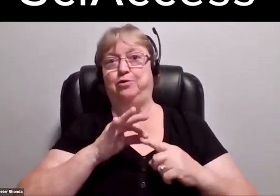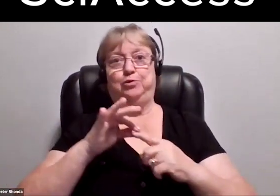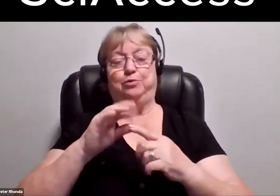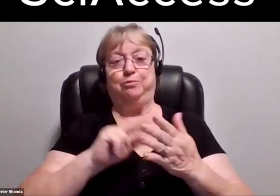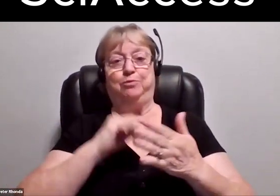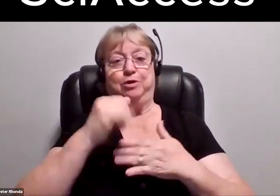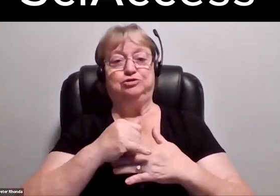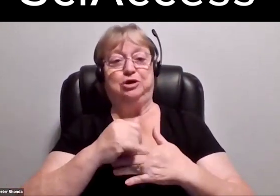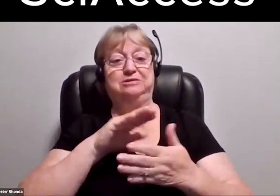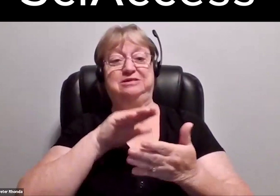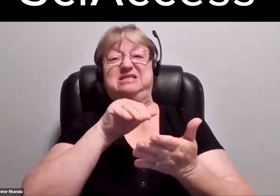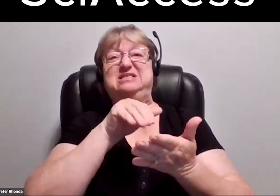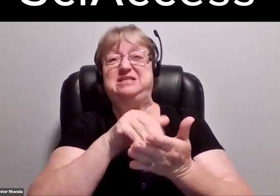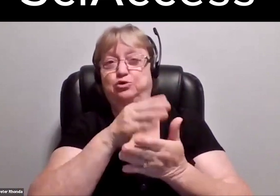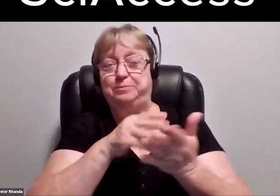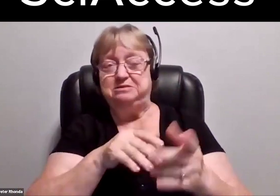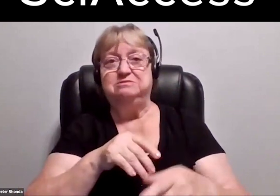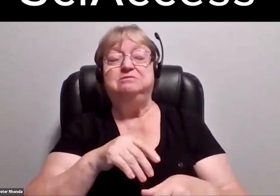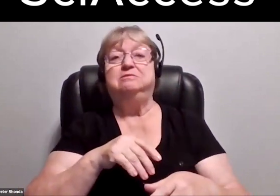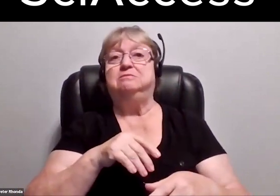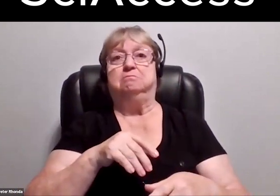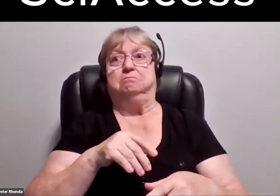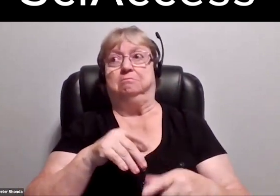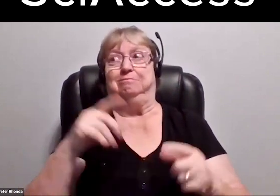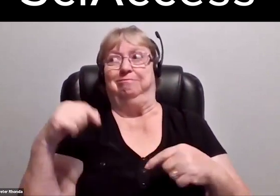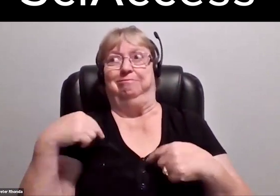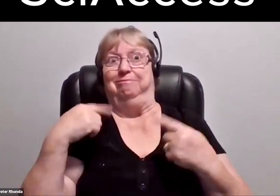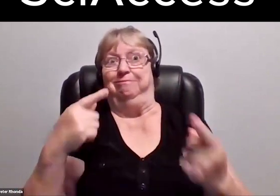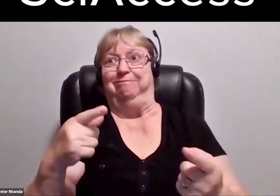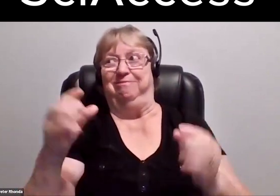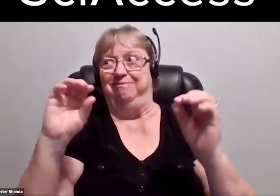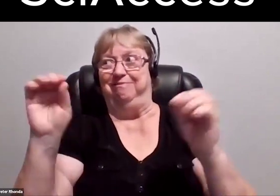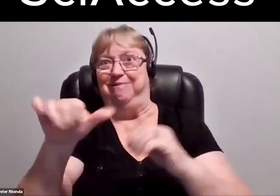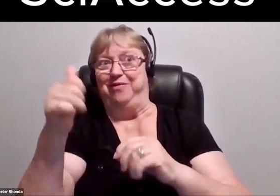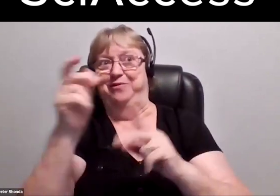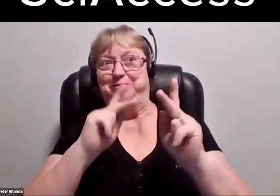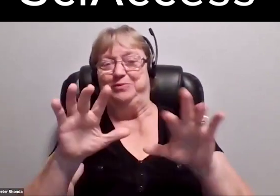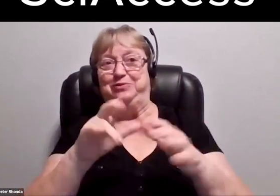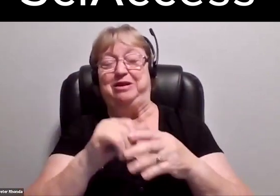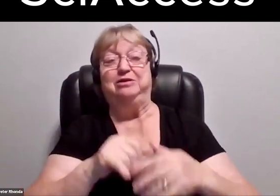and as far as we know is something that nobody else has really done, is the 3D printer build.